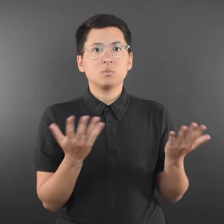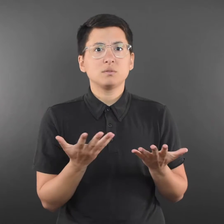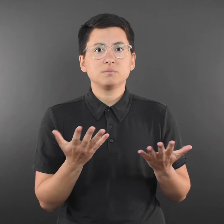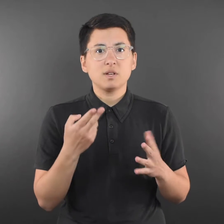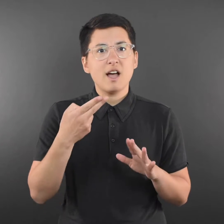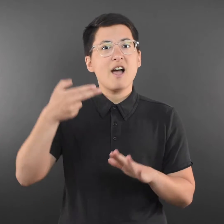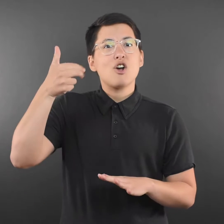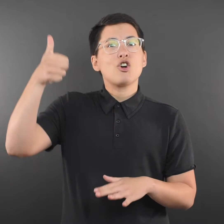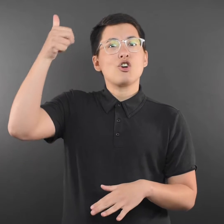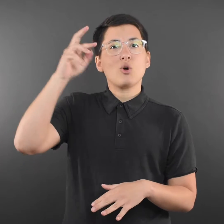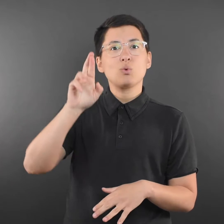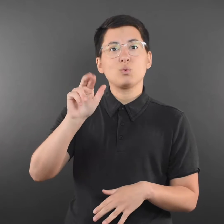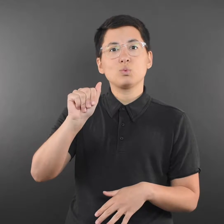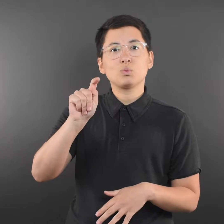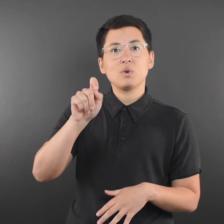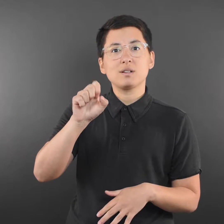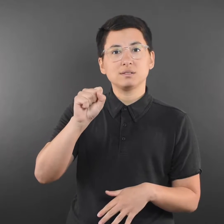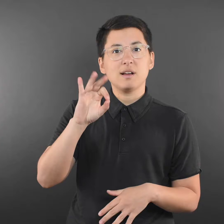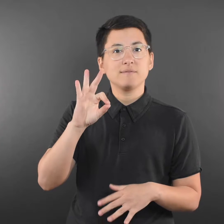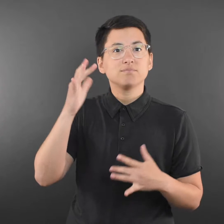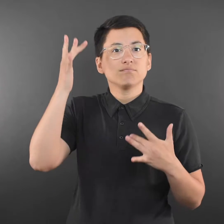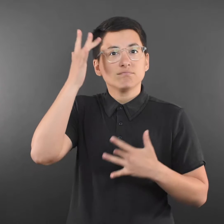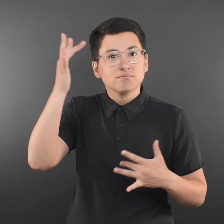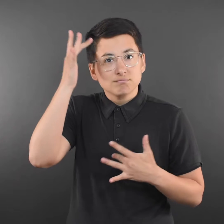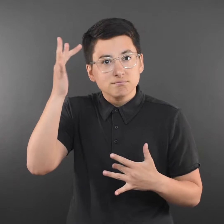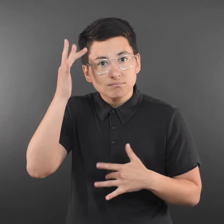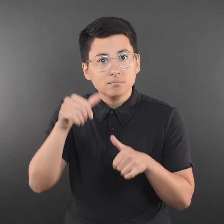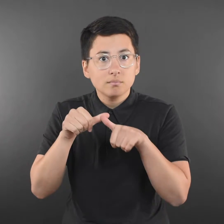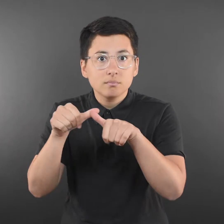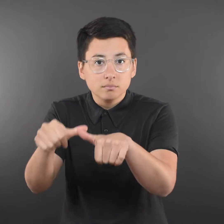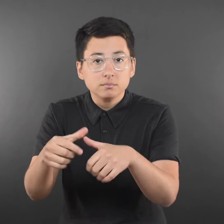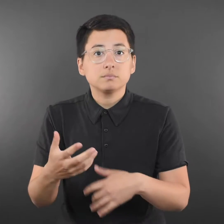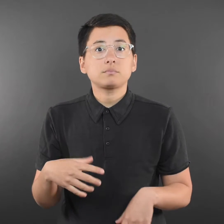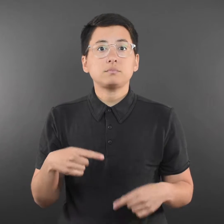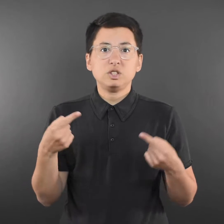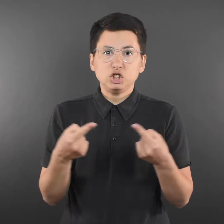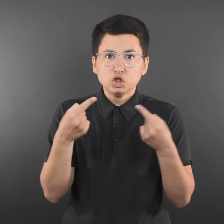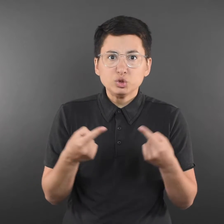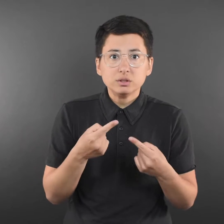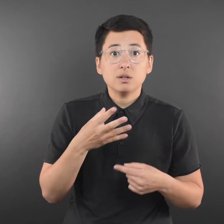This results in higher rates of chronic disease, injury, and violence.